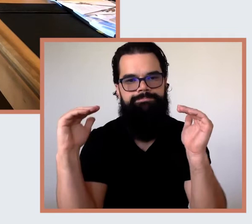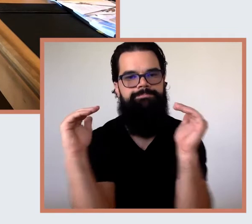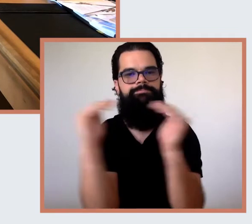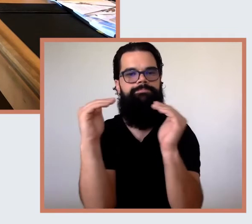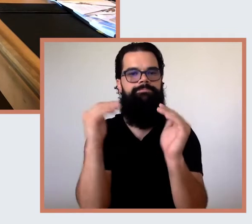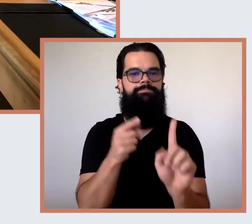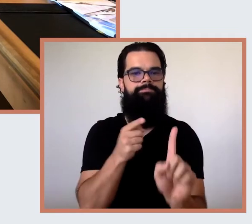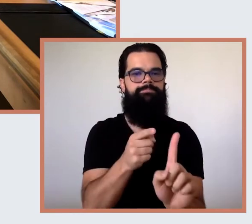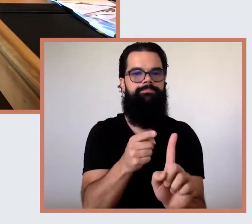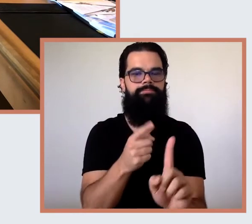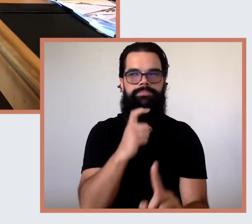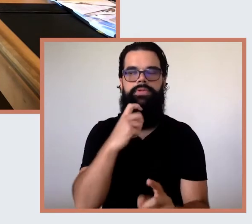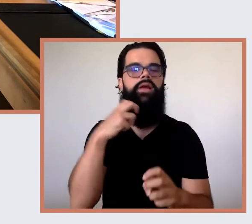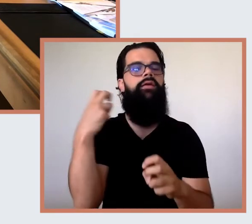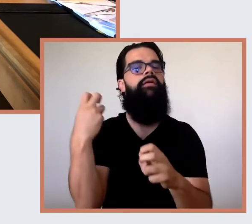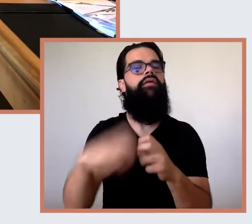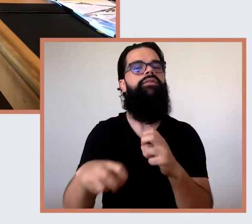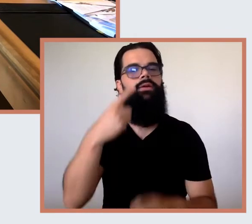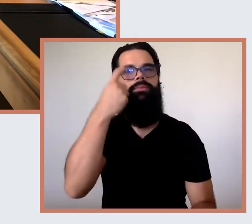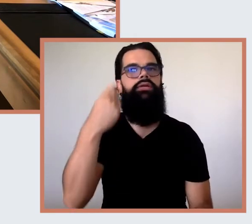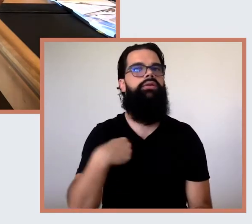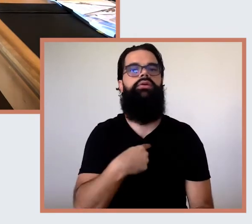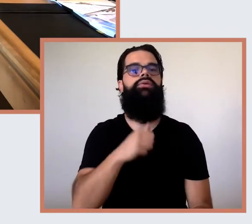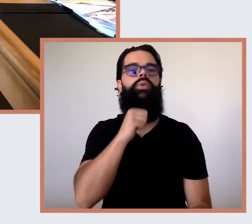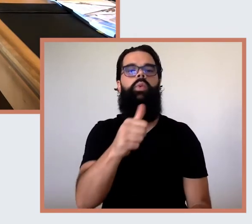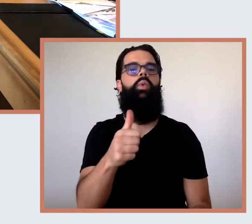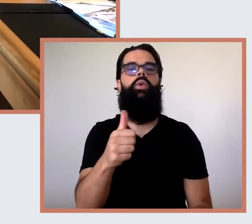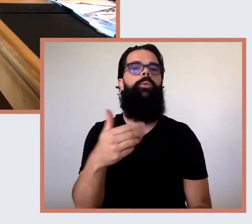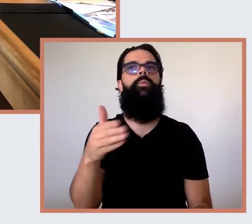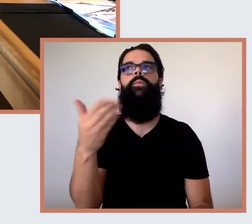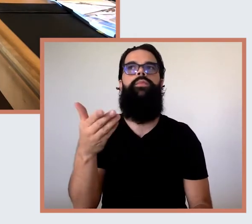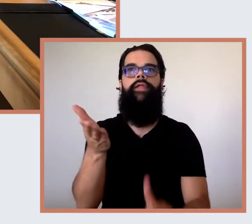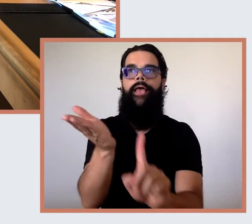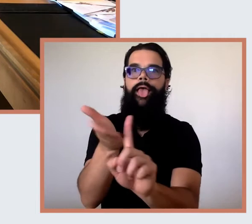but who are equally as capable. It's hard because we're not going to be able